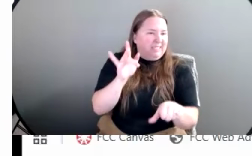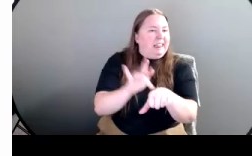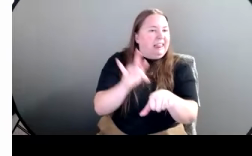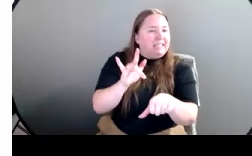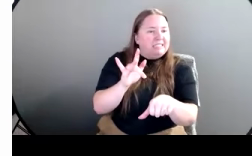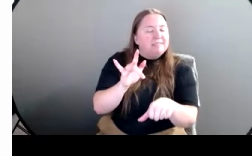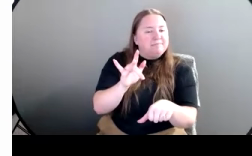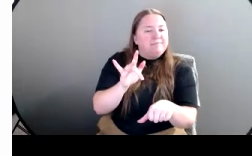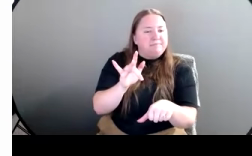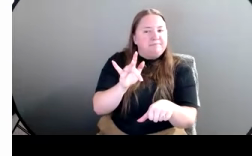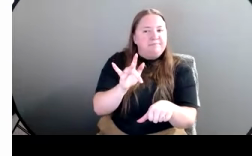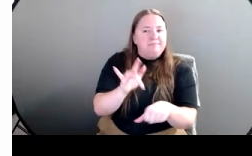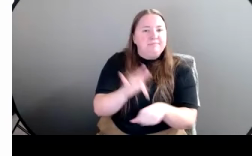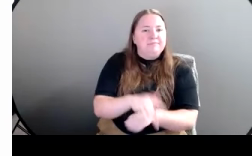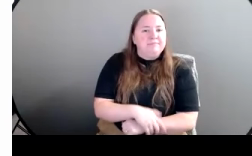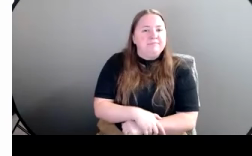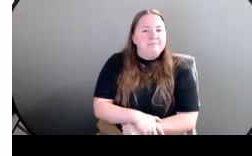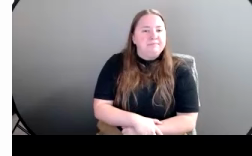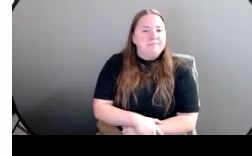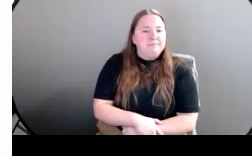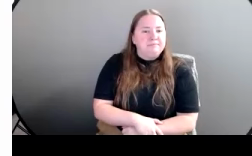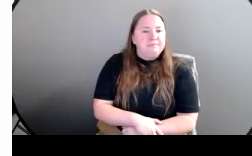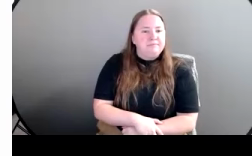and then that will help.